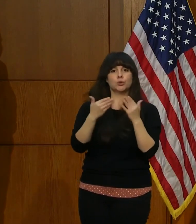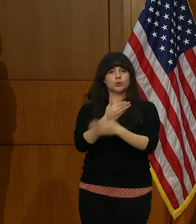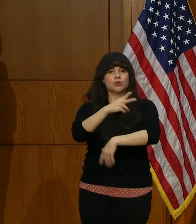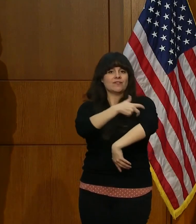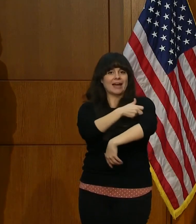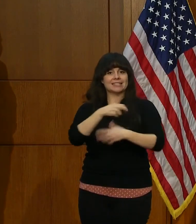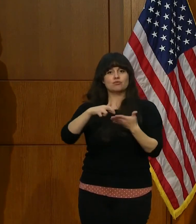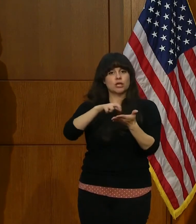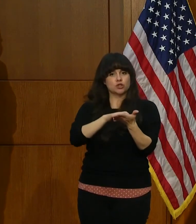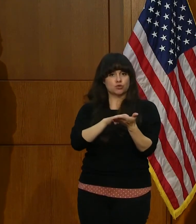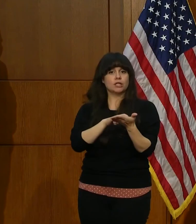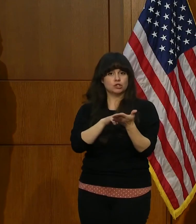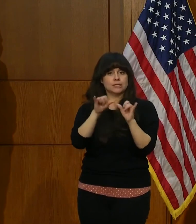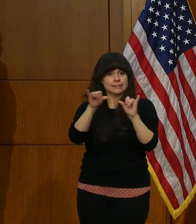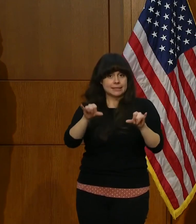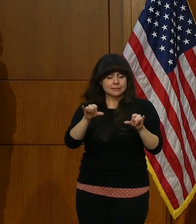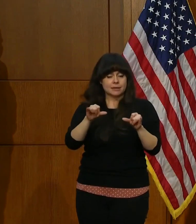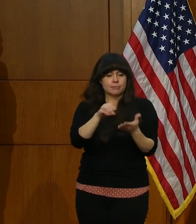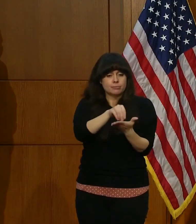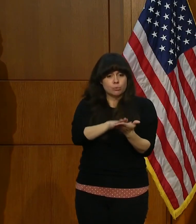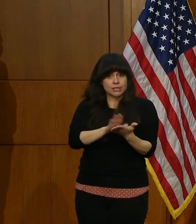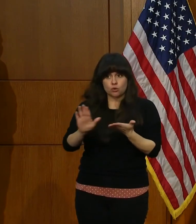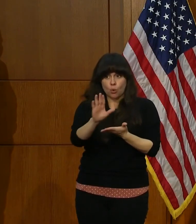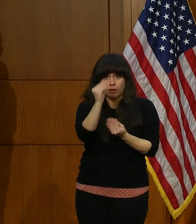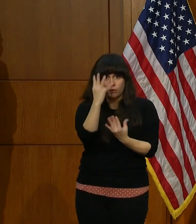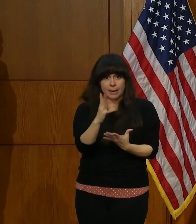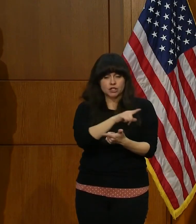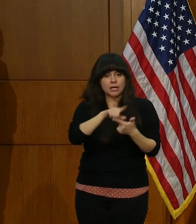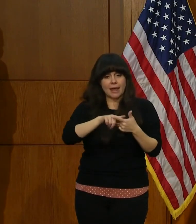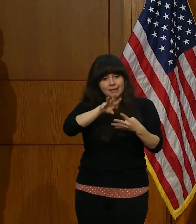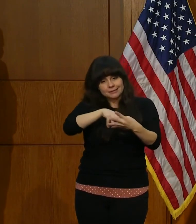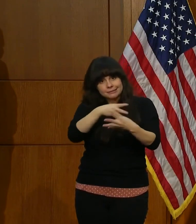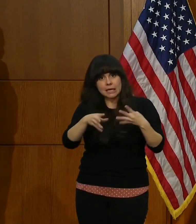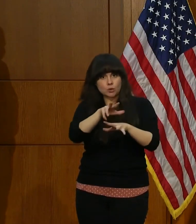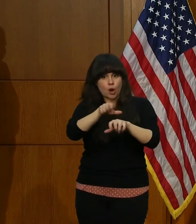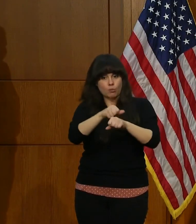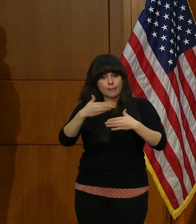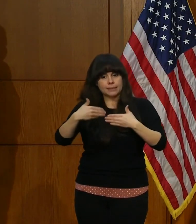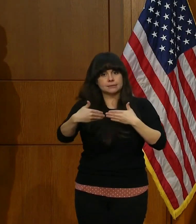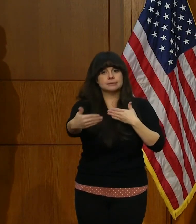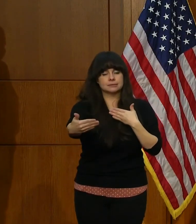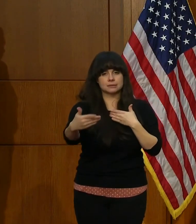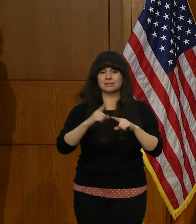TO CREATE A VACCINE REGISTRATION SYSTEM SO THEY CAN TAKE YOUR INFORMATION AND